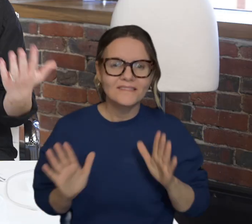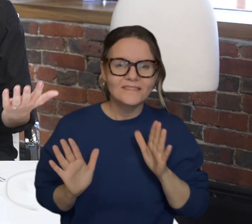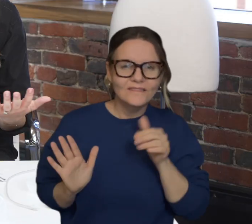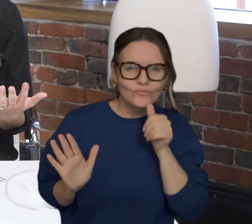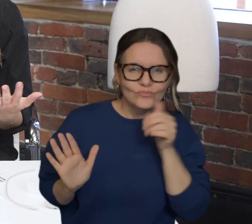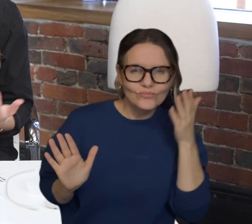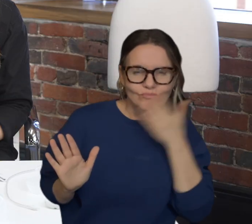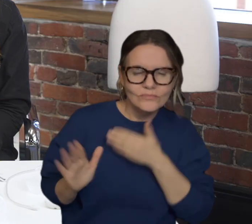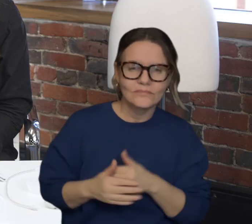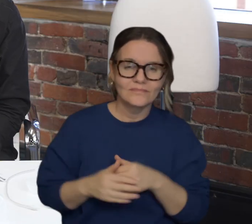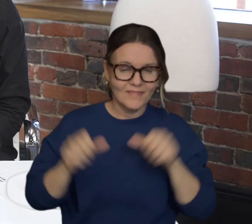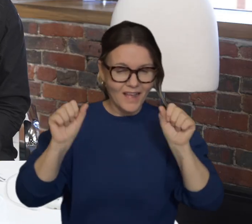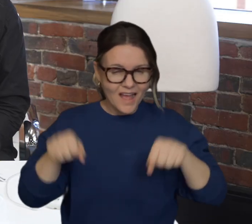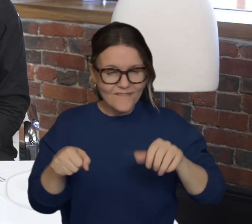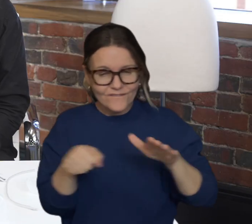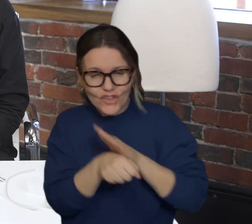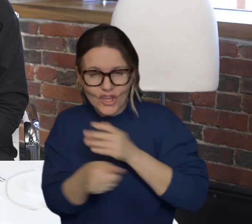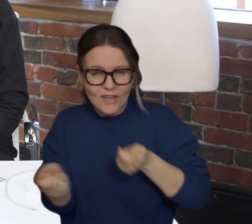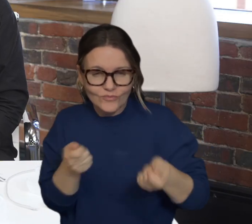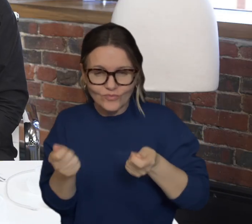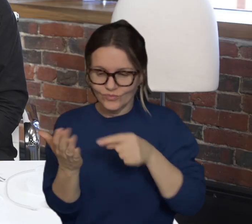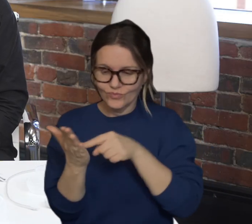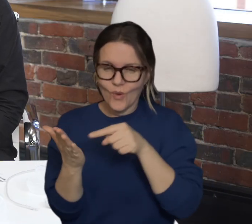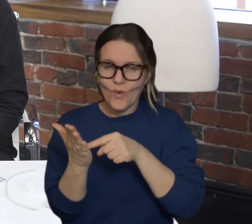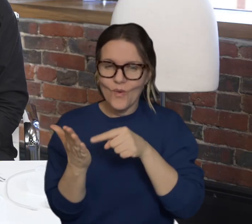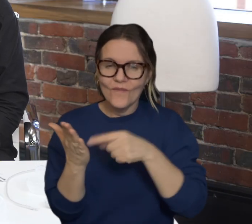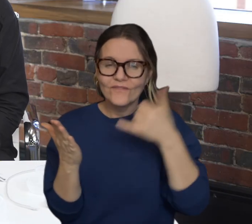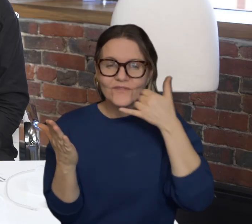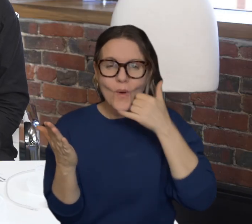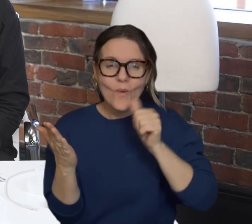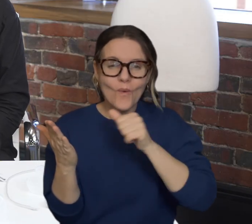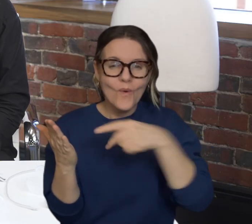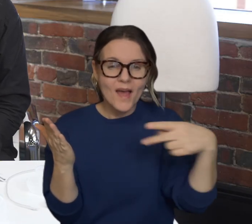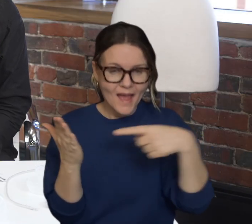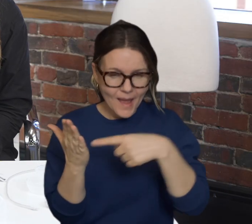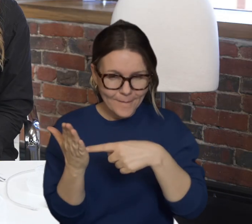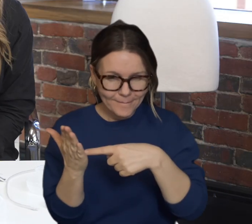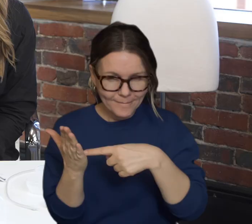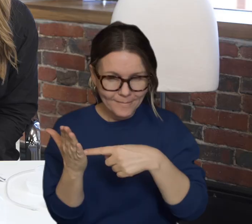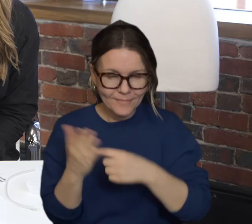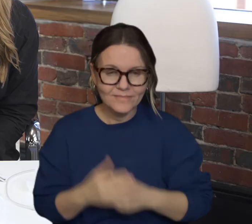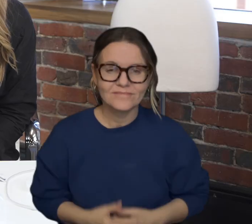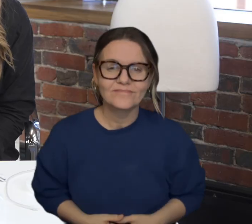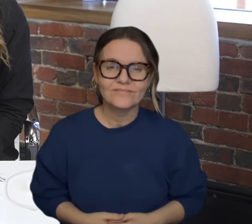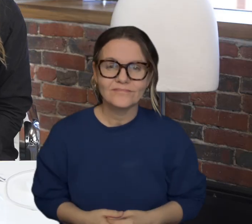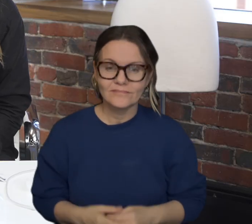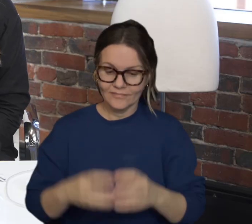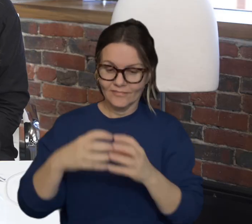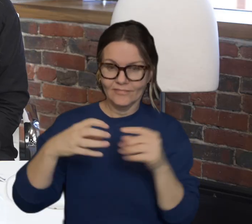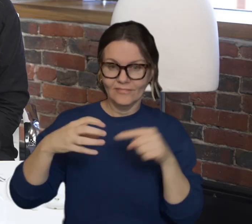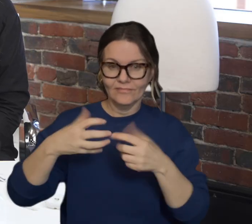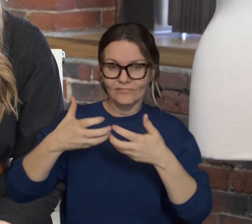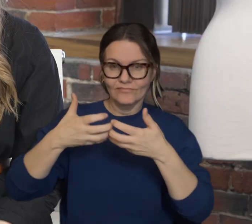but quiet as well able to be fully controlled on a mobile app or via the Elvie Hub itself